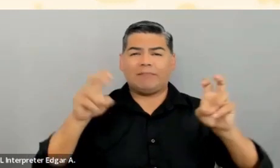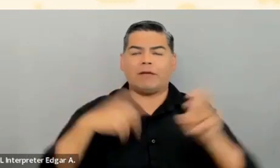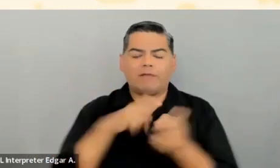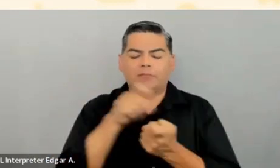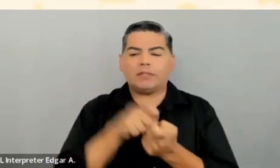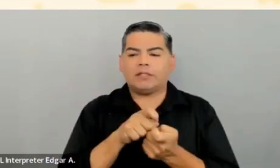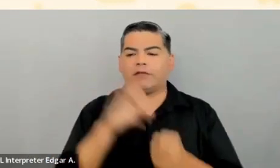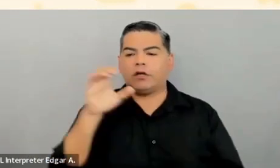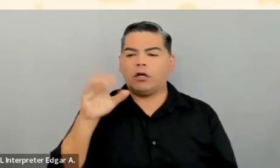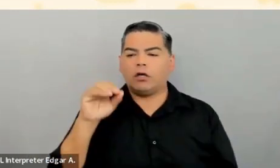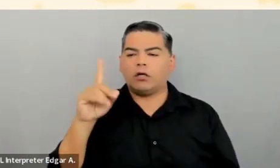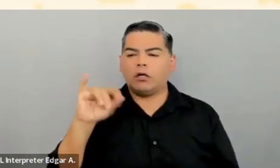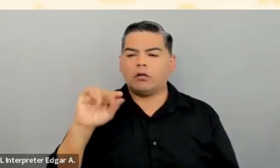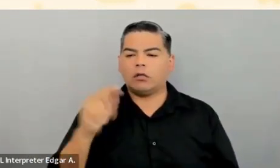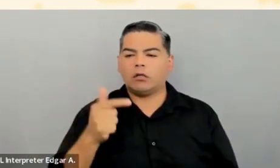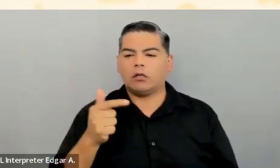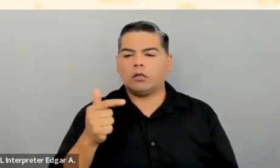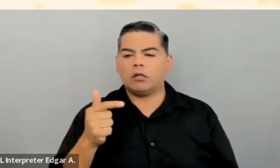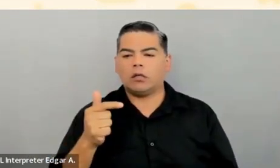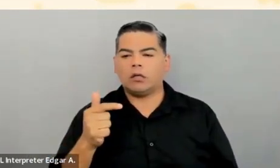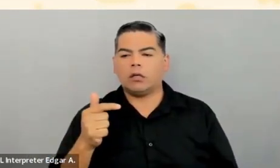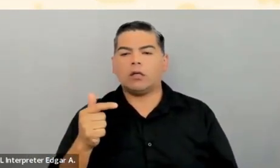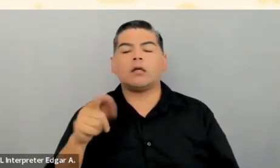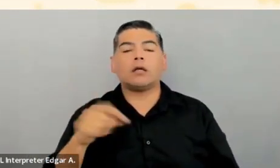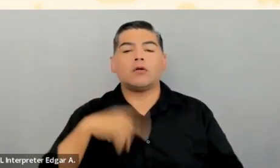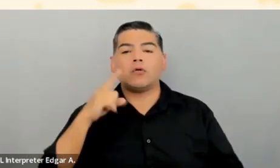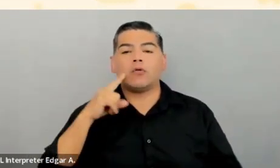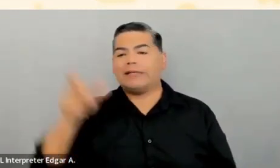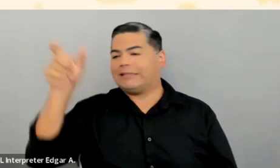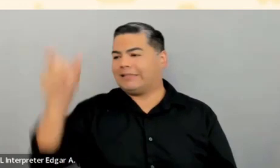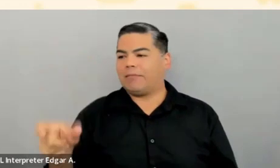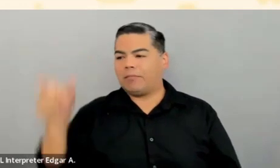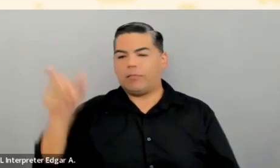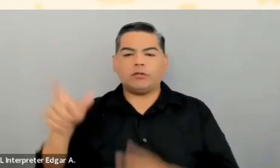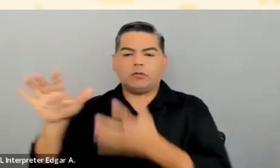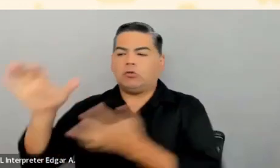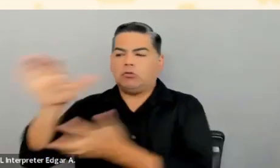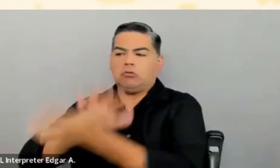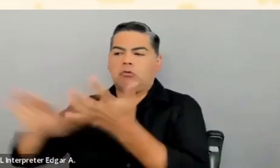to typically make elements such as the sidebar out of order on headings.